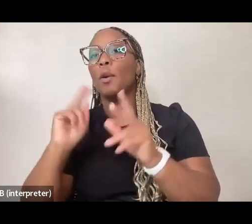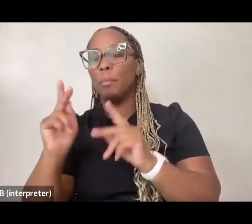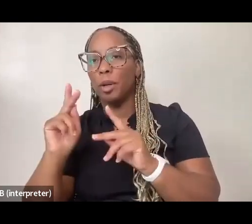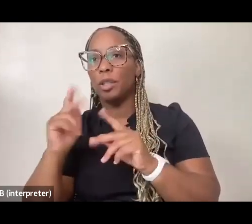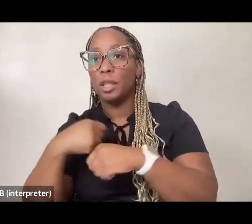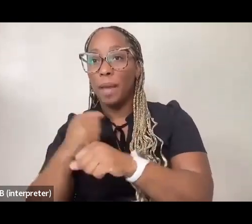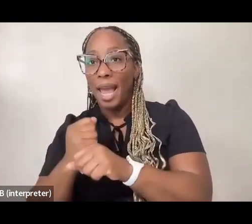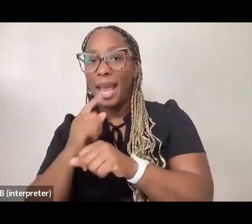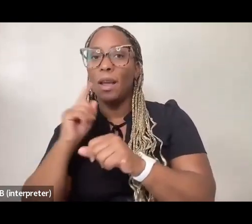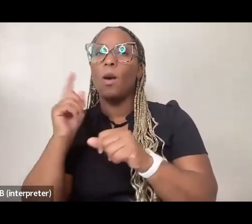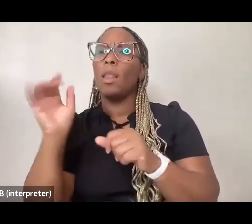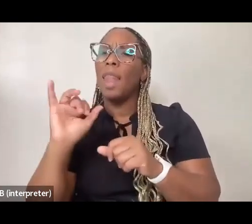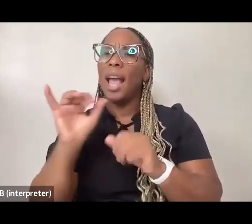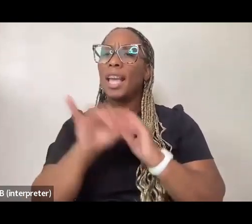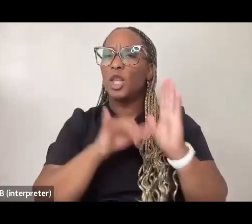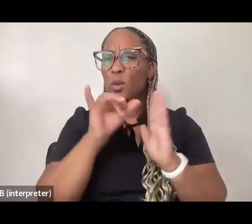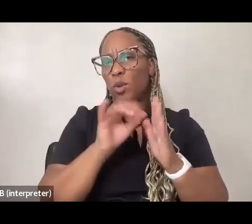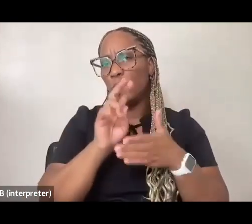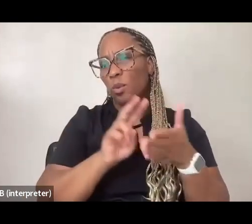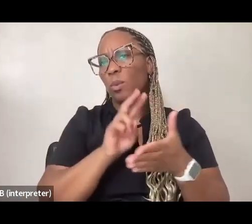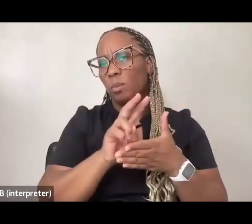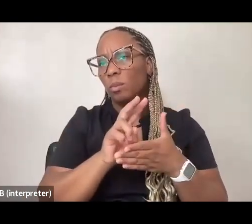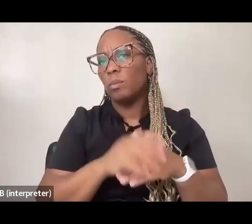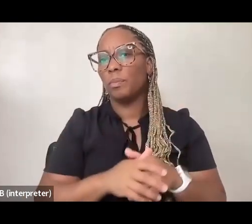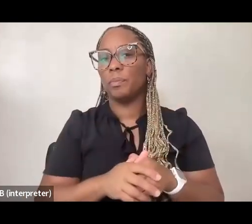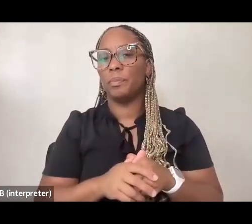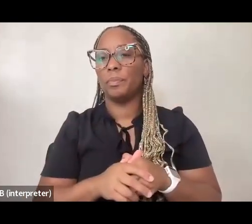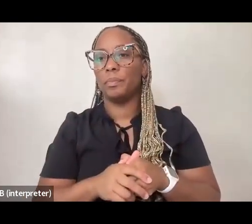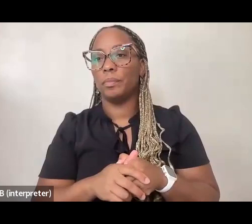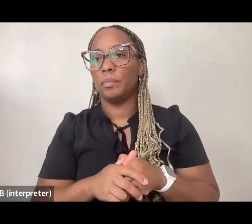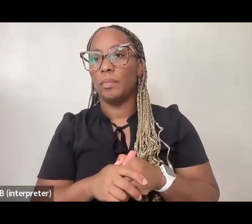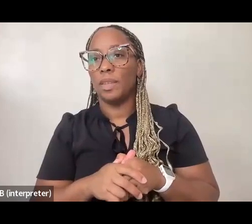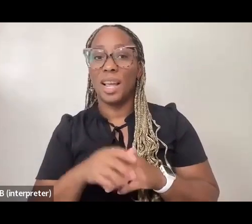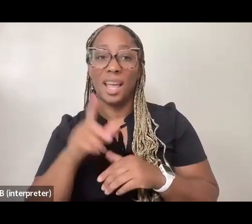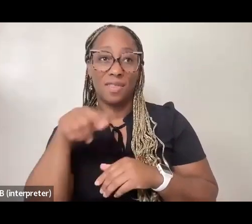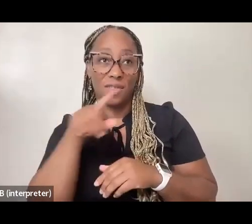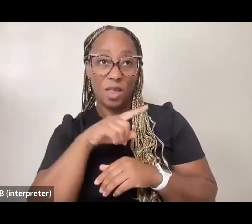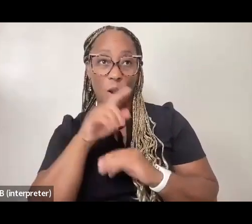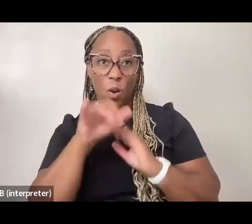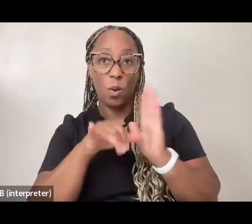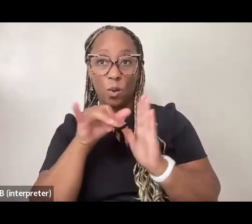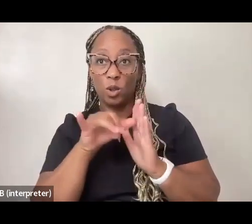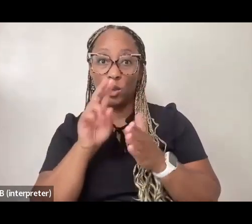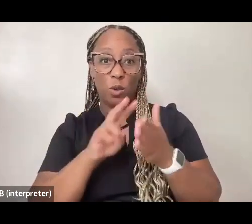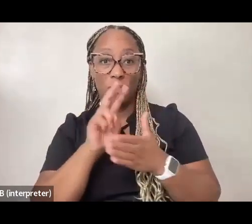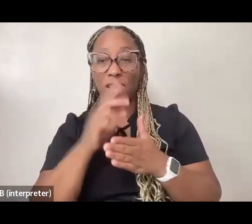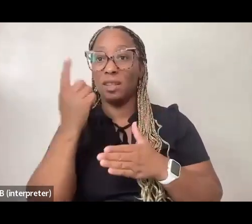Something like a YouTube video for example. Because these videos are owned by an external source, you as